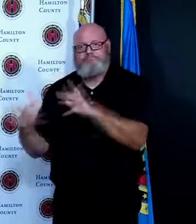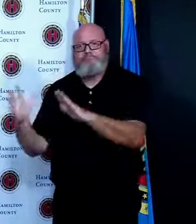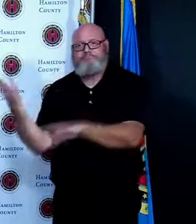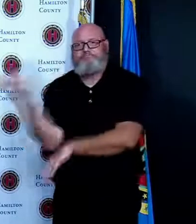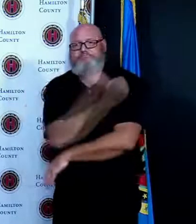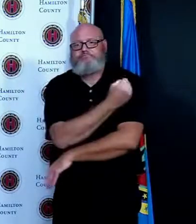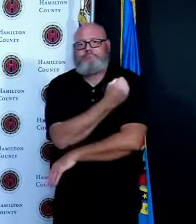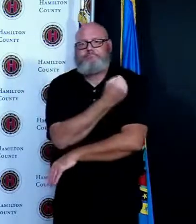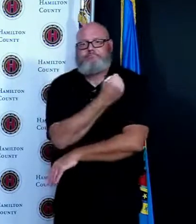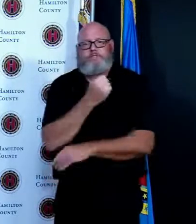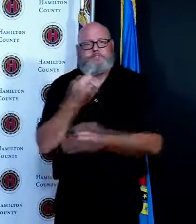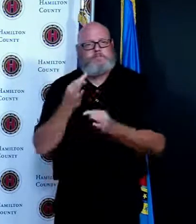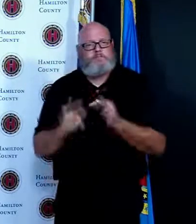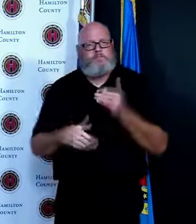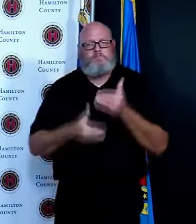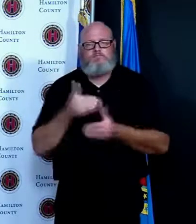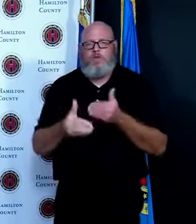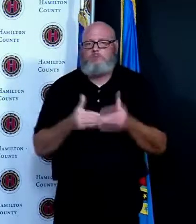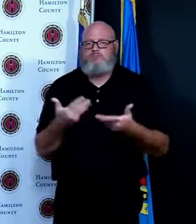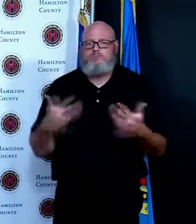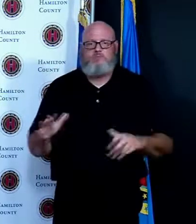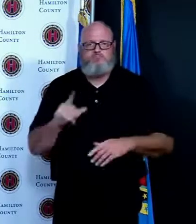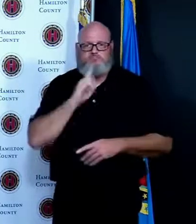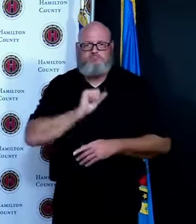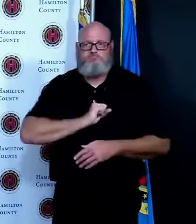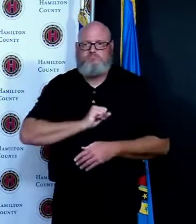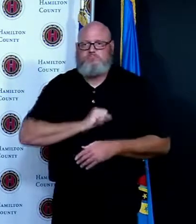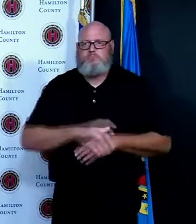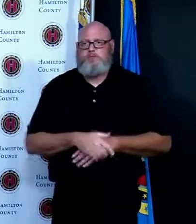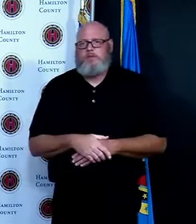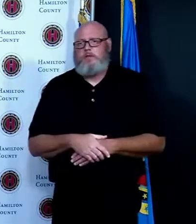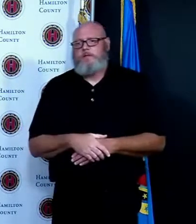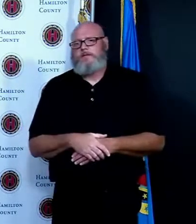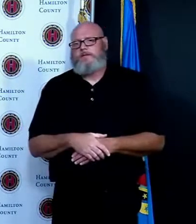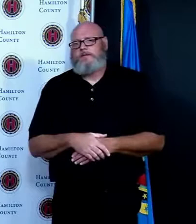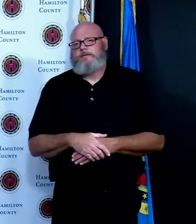so again I want to reiterate what Commissioner Kesterman also mentioned please use these sites